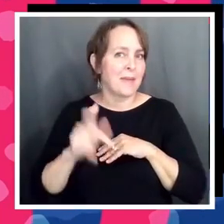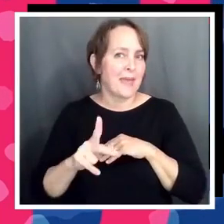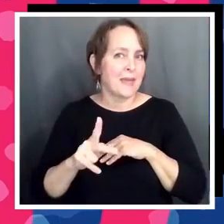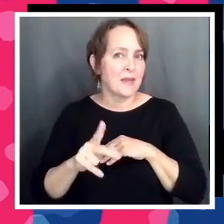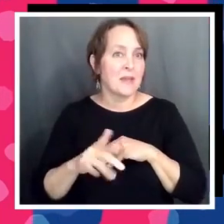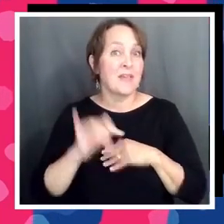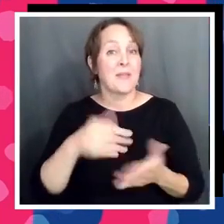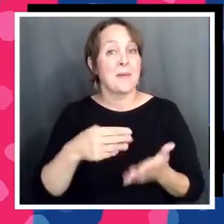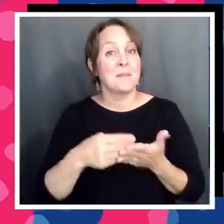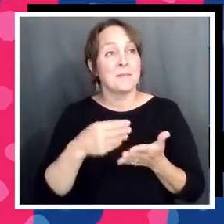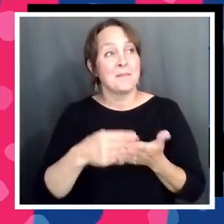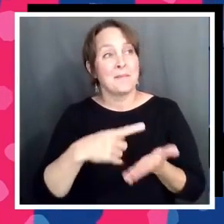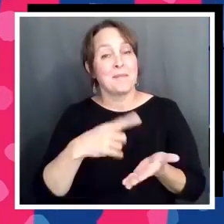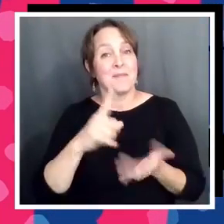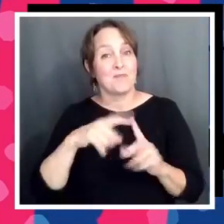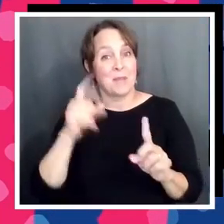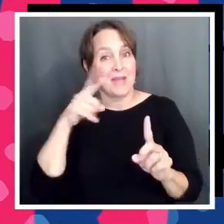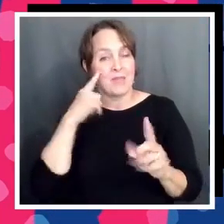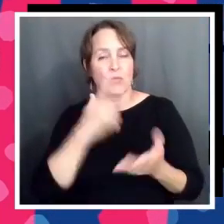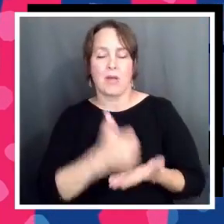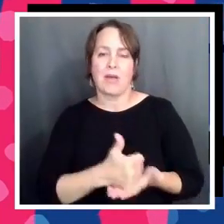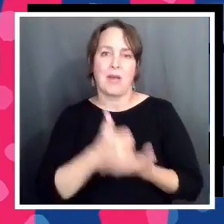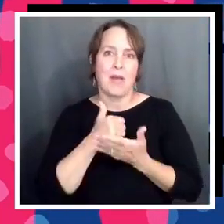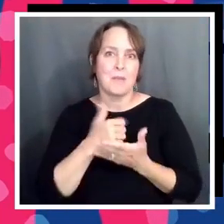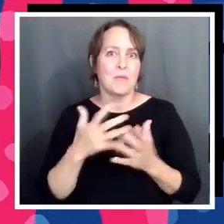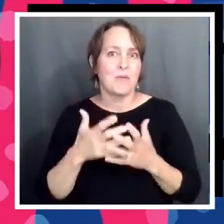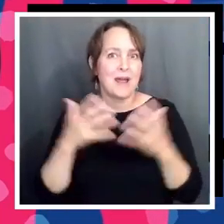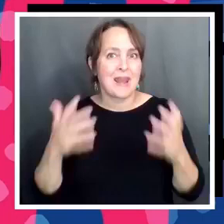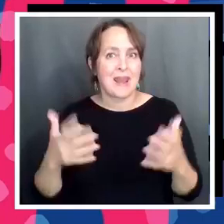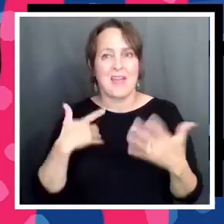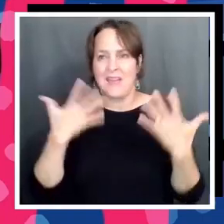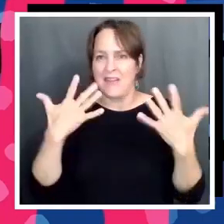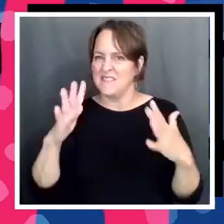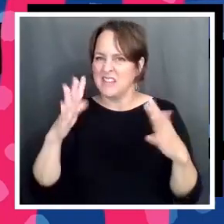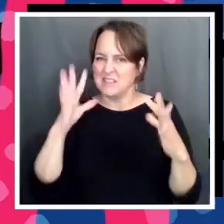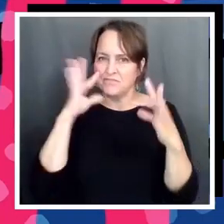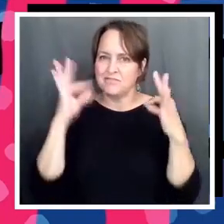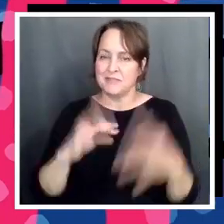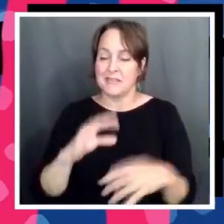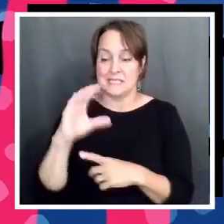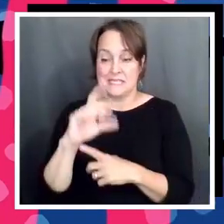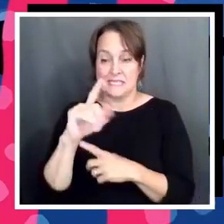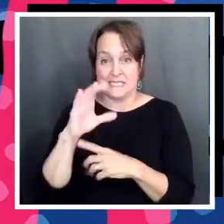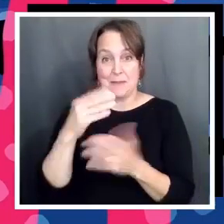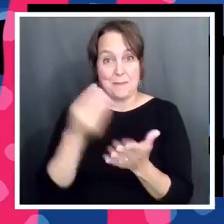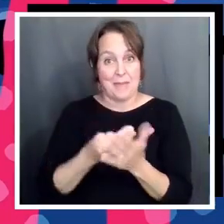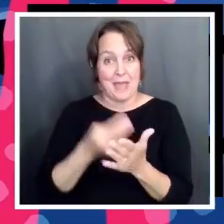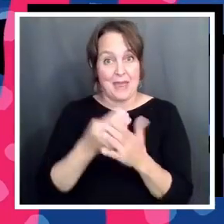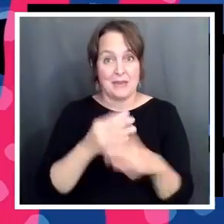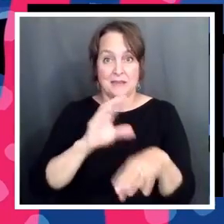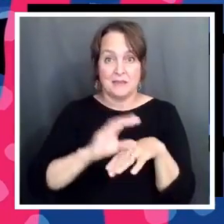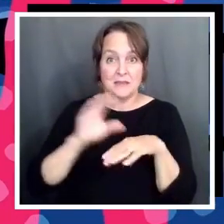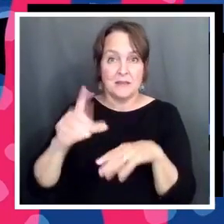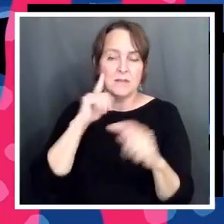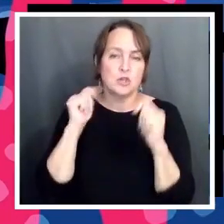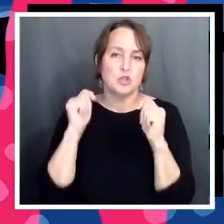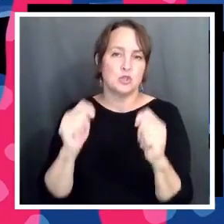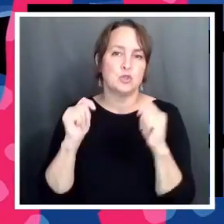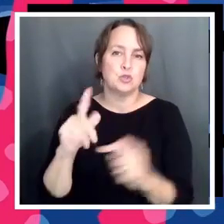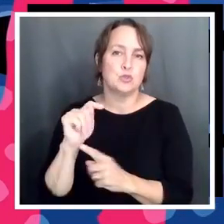SAVINGS AND CUT BACK.